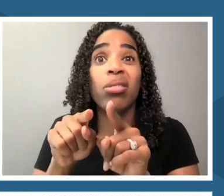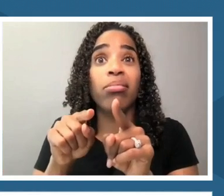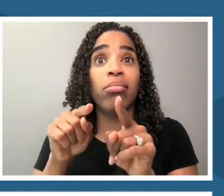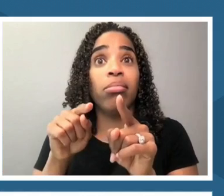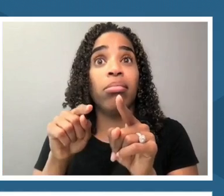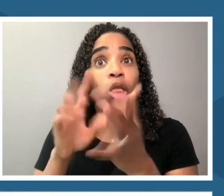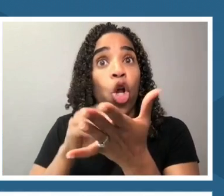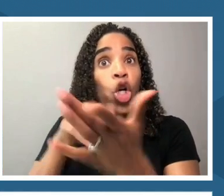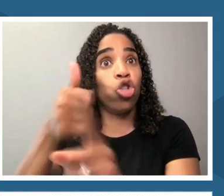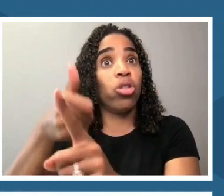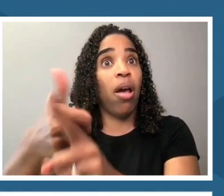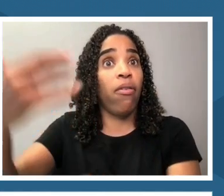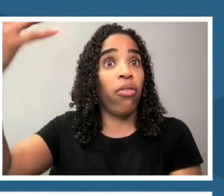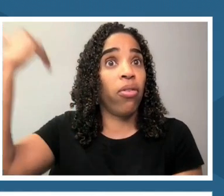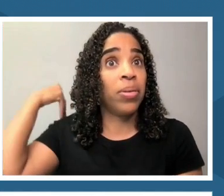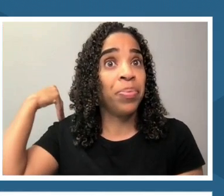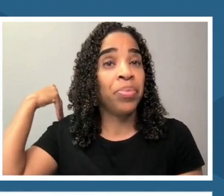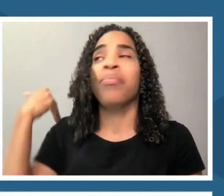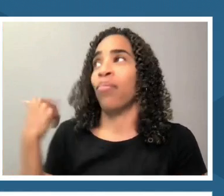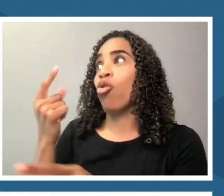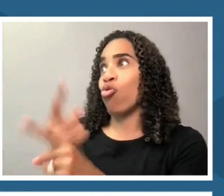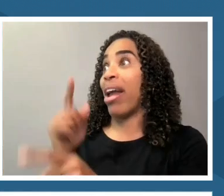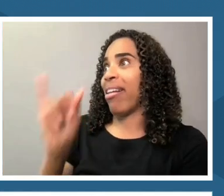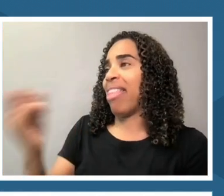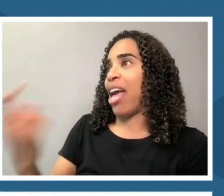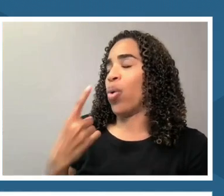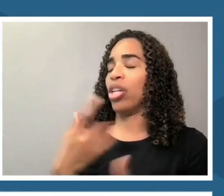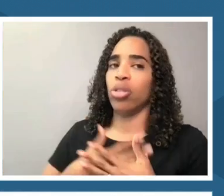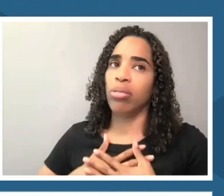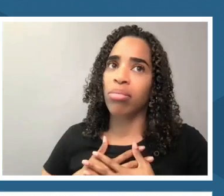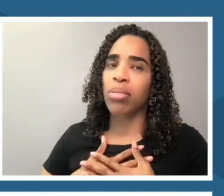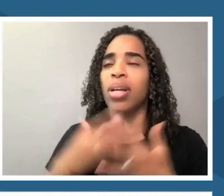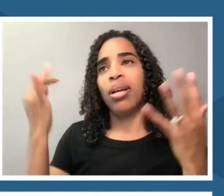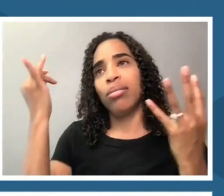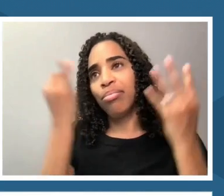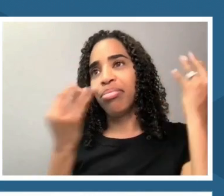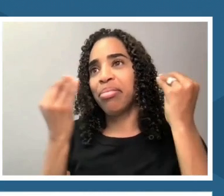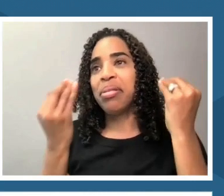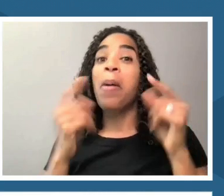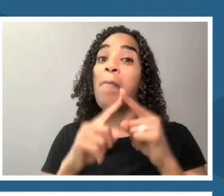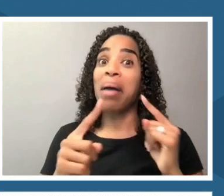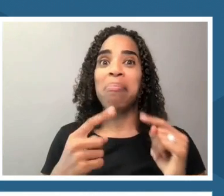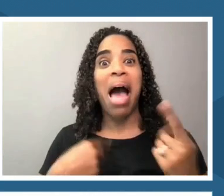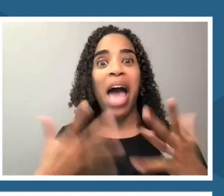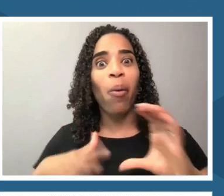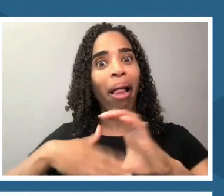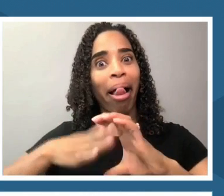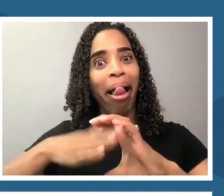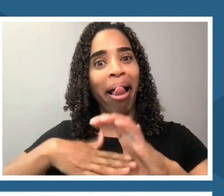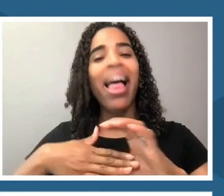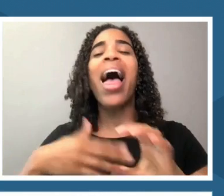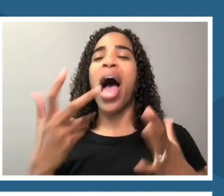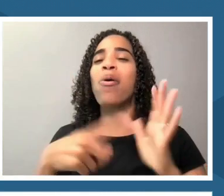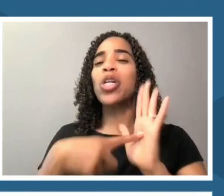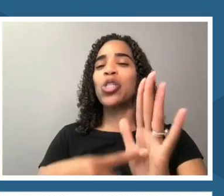sparked so much information um but we'd rather show than tell so let's take a